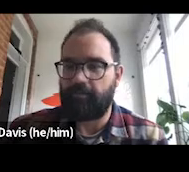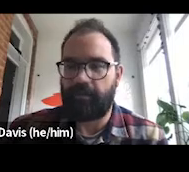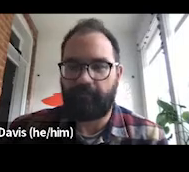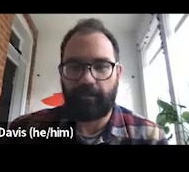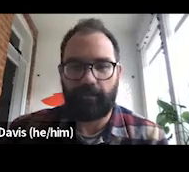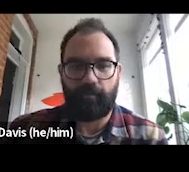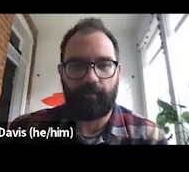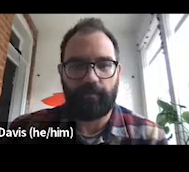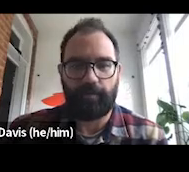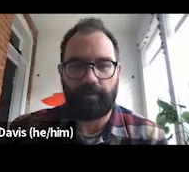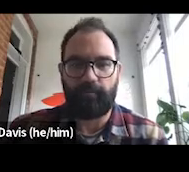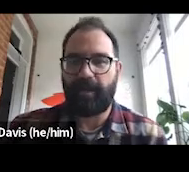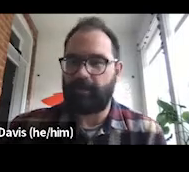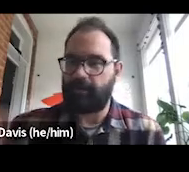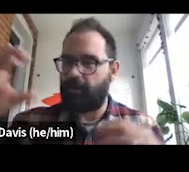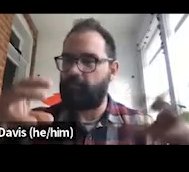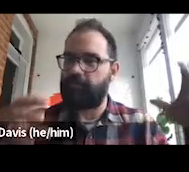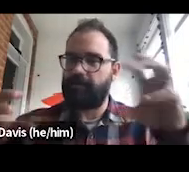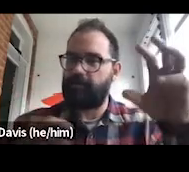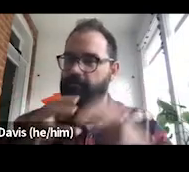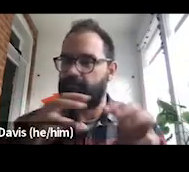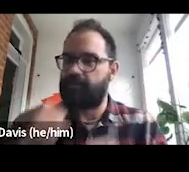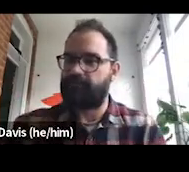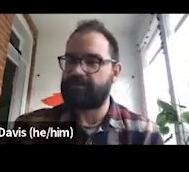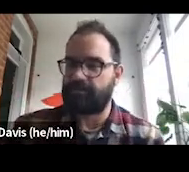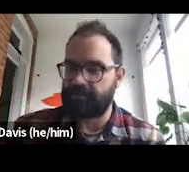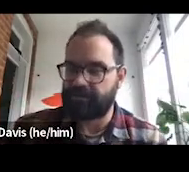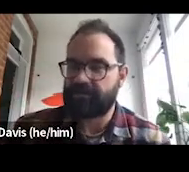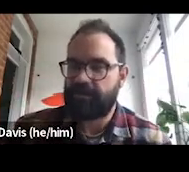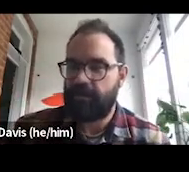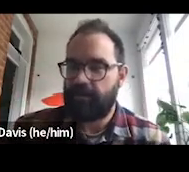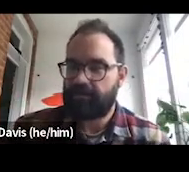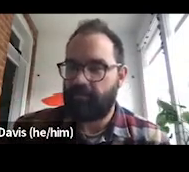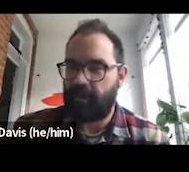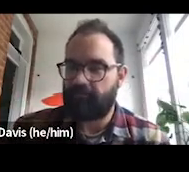needed. But for what we were doing, we had to cobble together from different sources to pay for